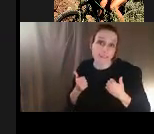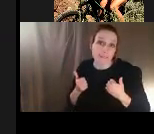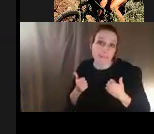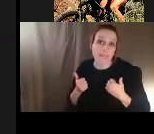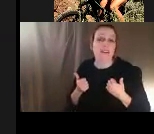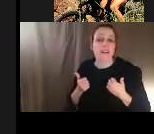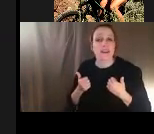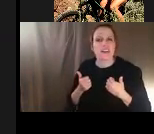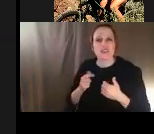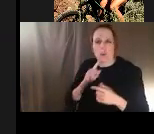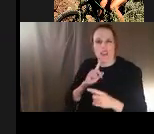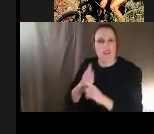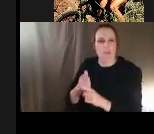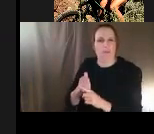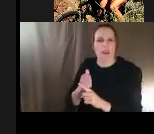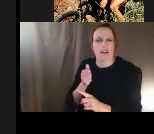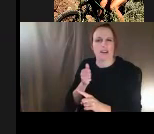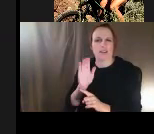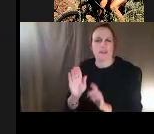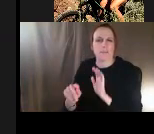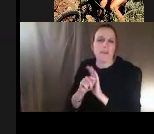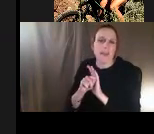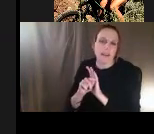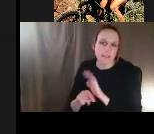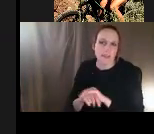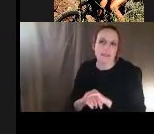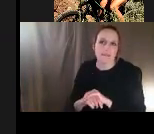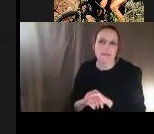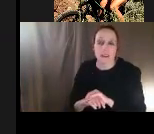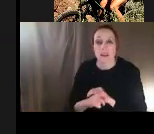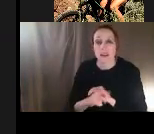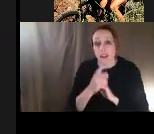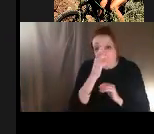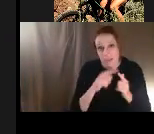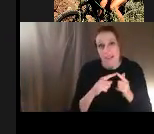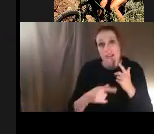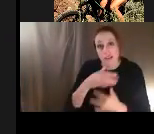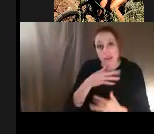psychologically, mentally, socially, emotionally, and even spiritually.